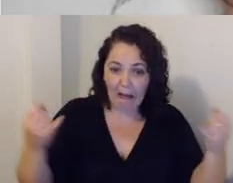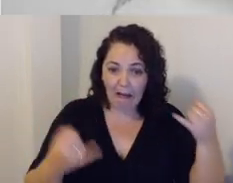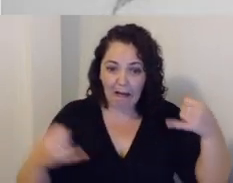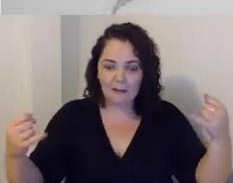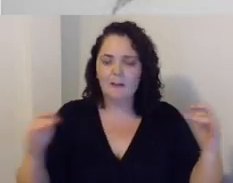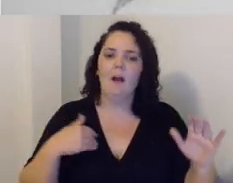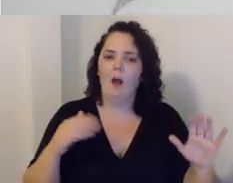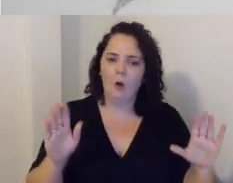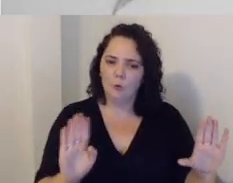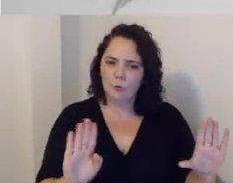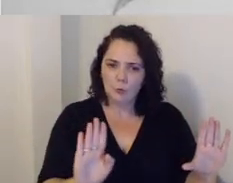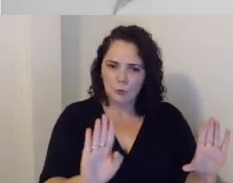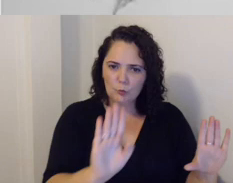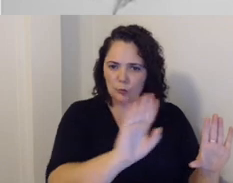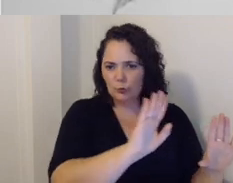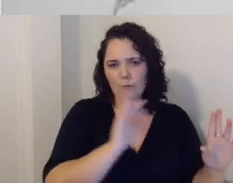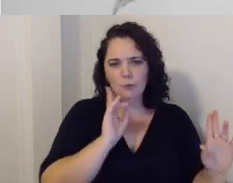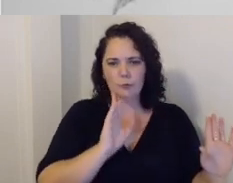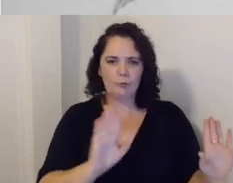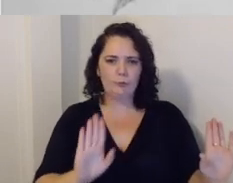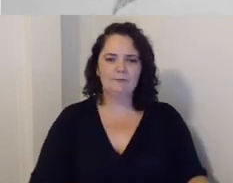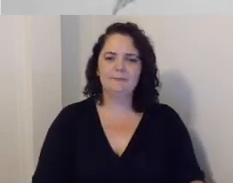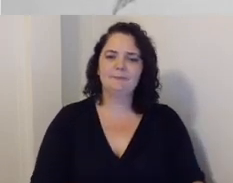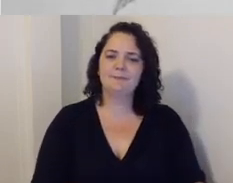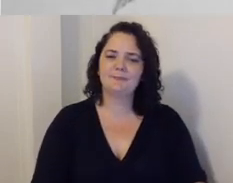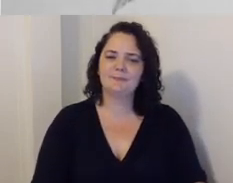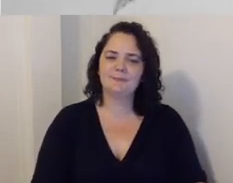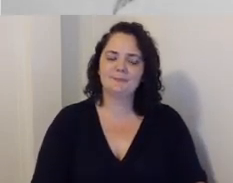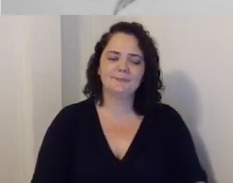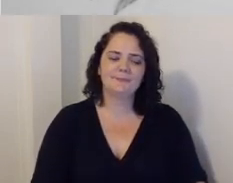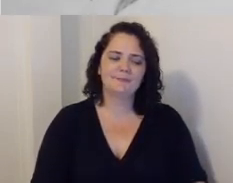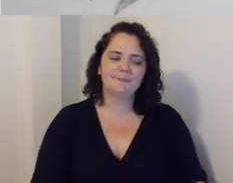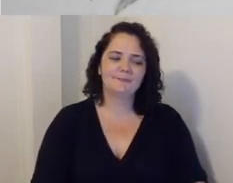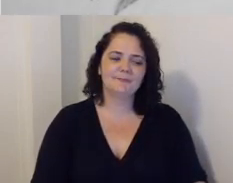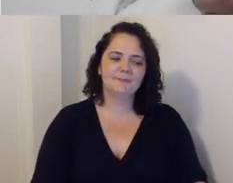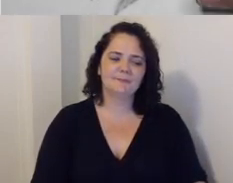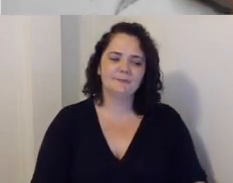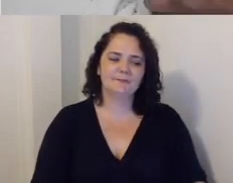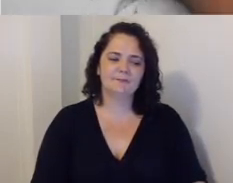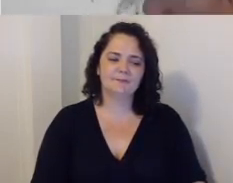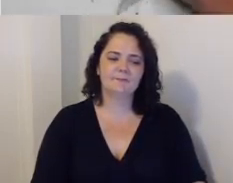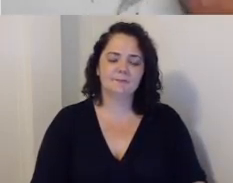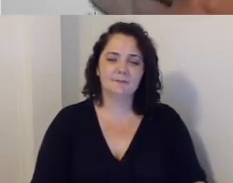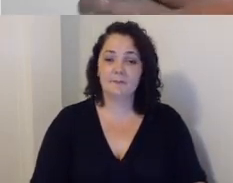and start to create that background just like that okay so now I've got that dark background which is